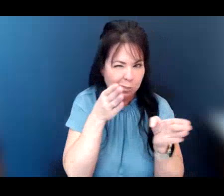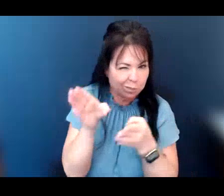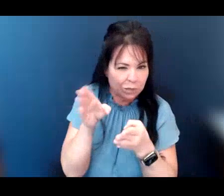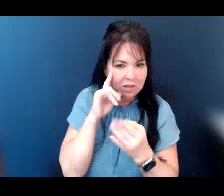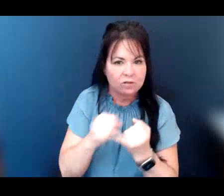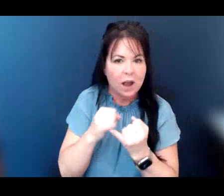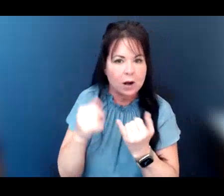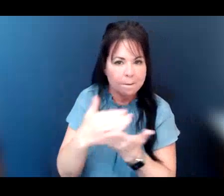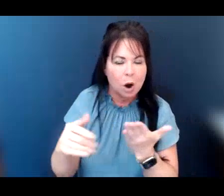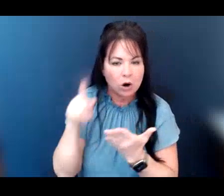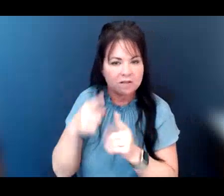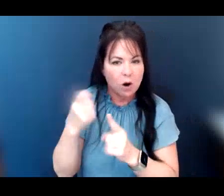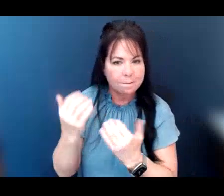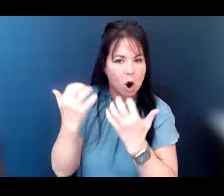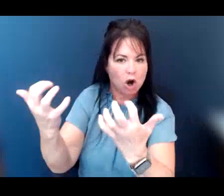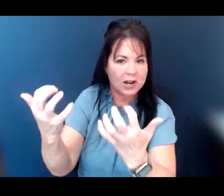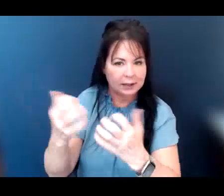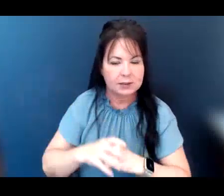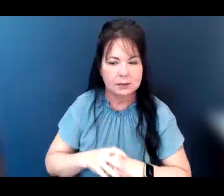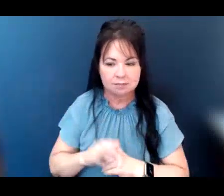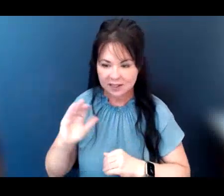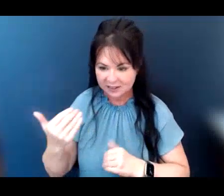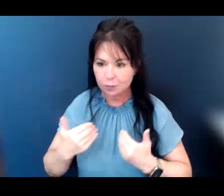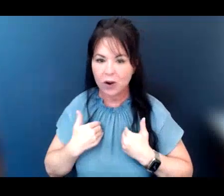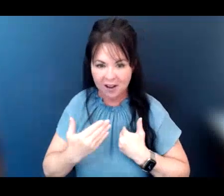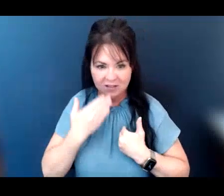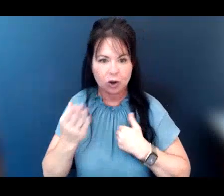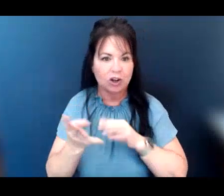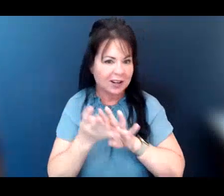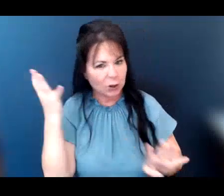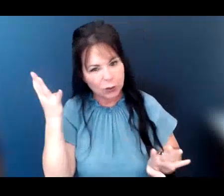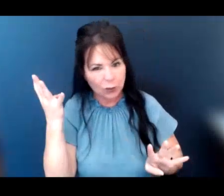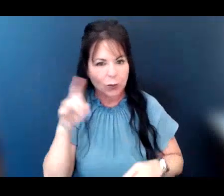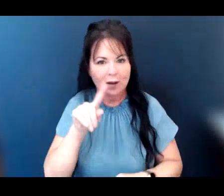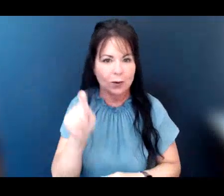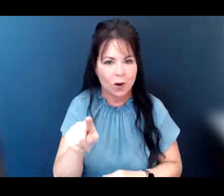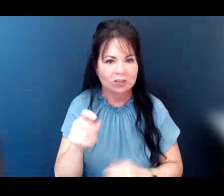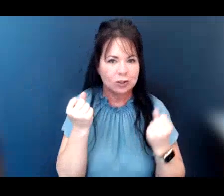It looks like we do have a good queue of questions in the chat. I invite you two as well.